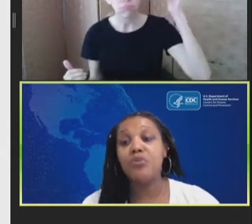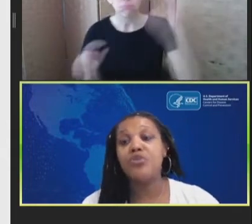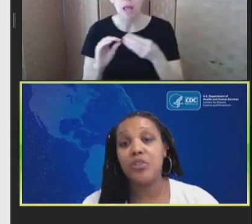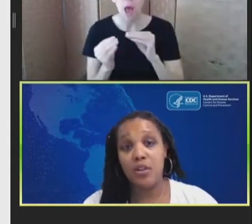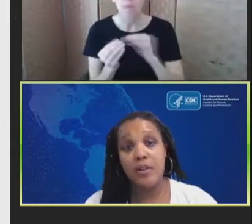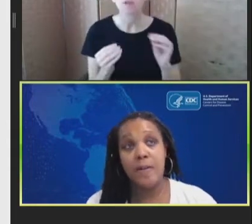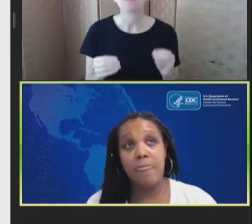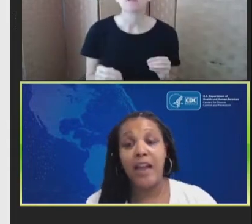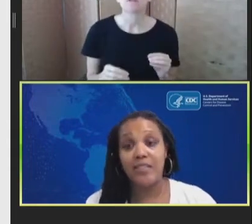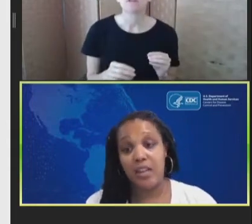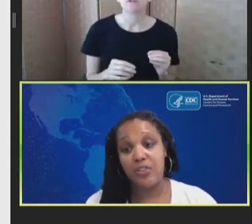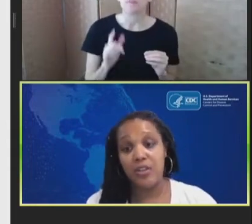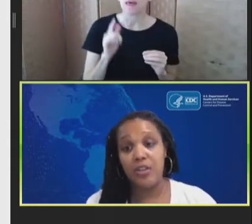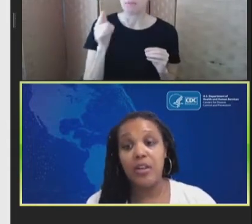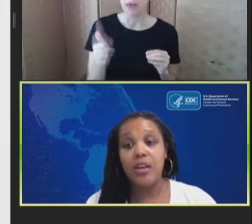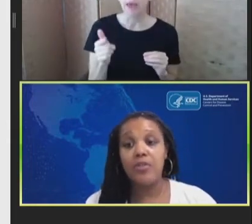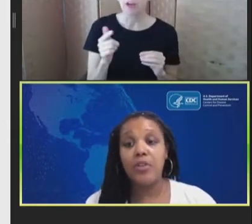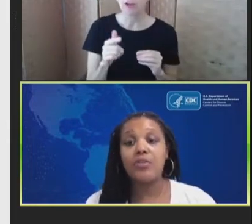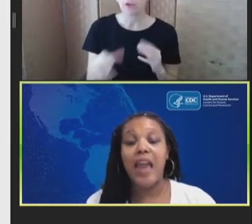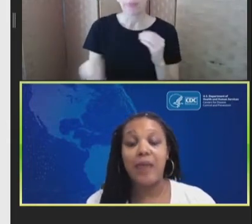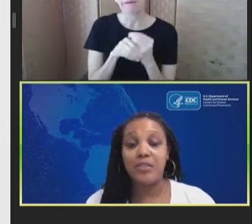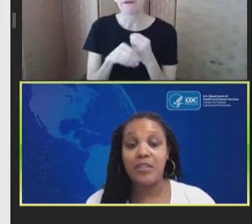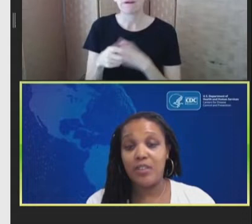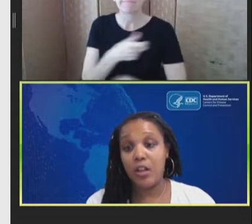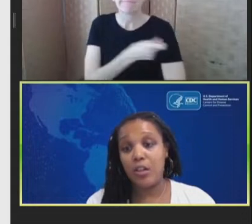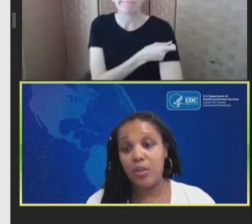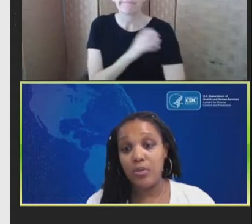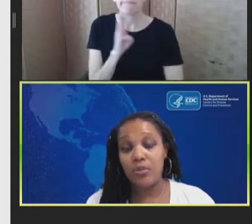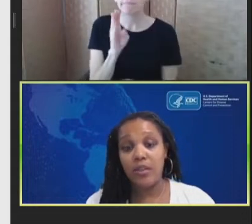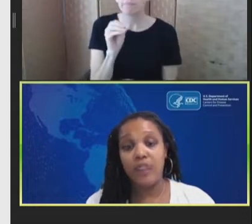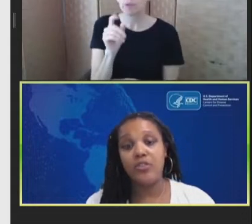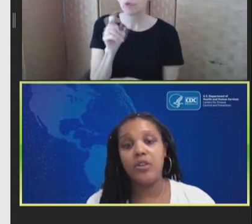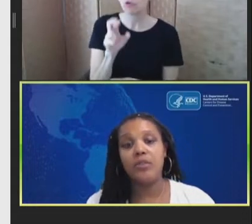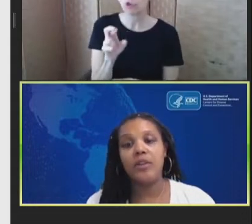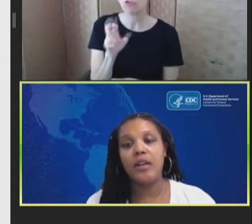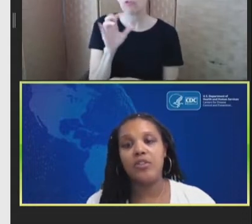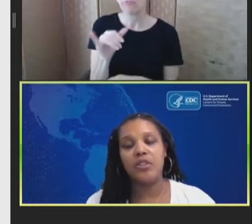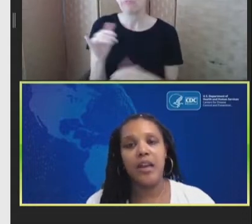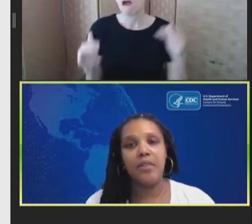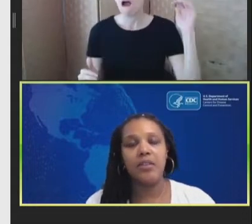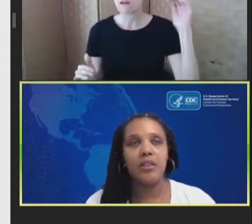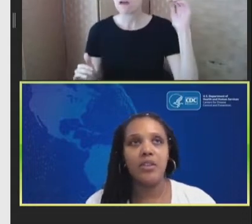booster vaccination, those gaps tend to close. And so, it's very interesting. I think there's